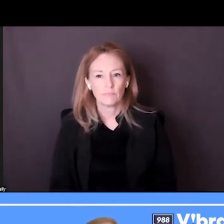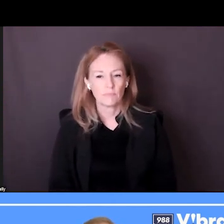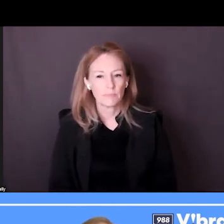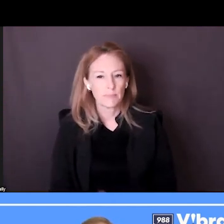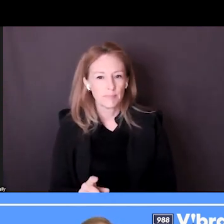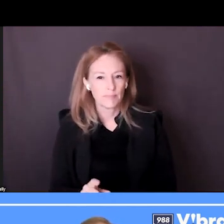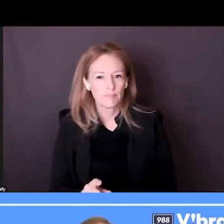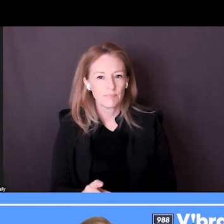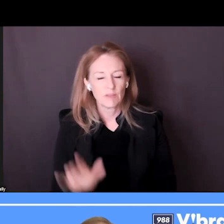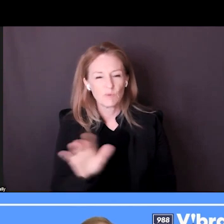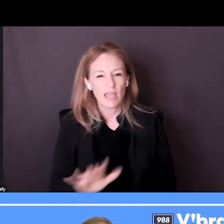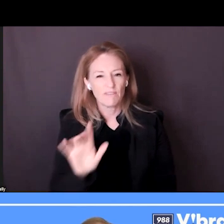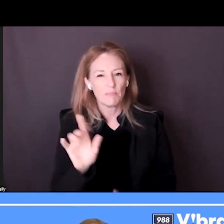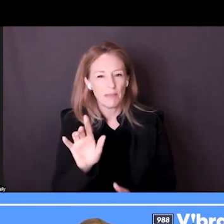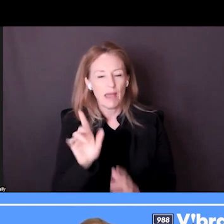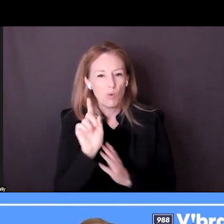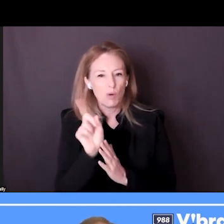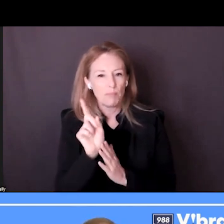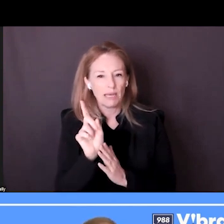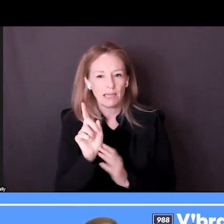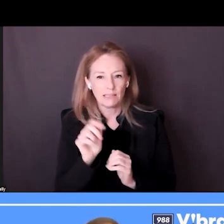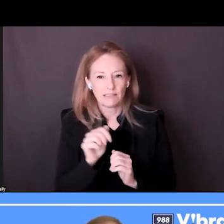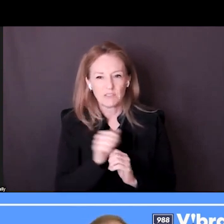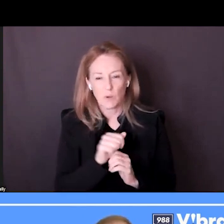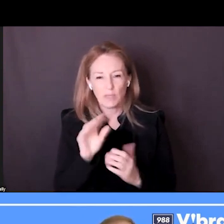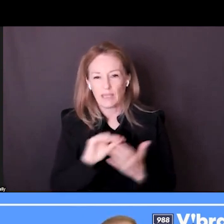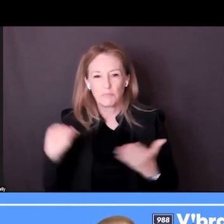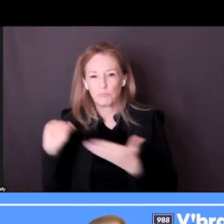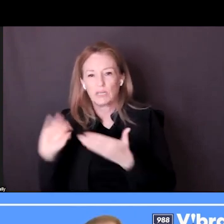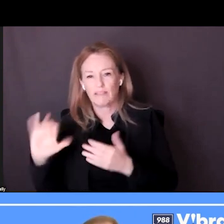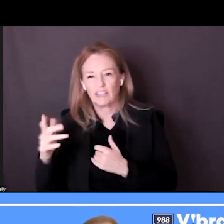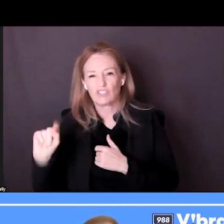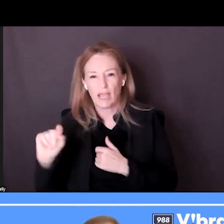ABOUT A MINUTE. WE CAN PUT THAT ONE IN THE CHAT. THERE ARE OTHER